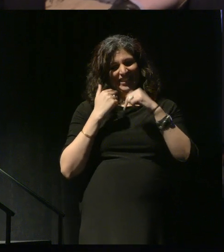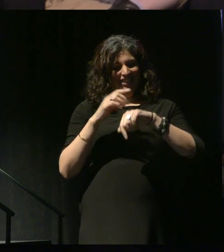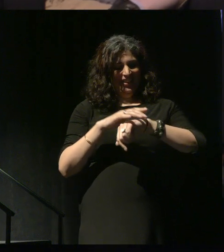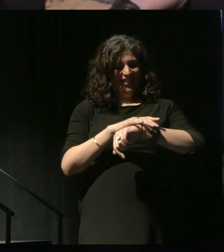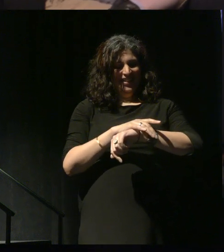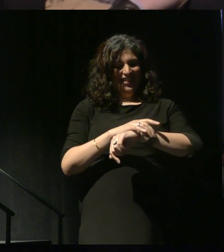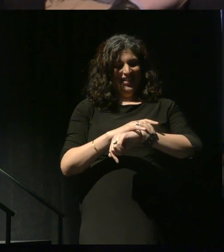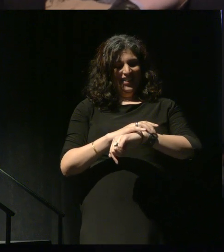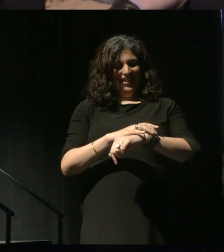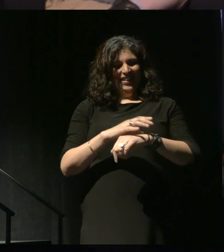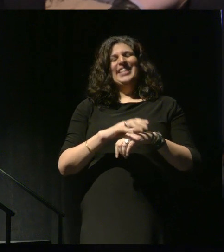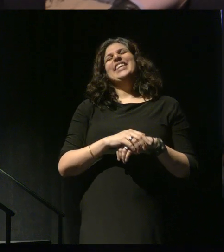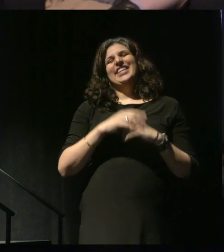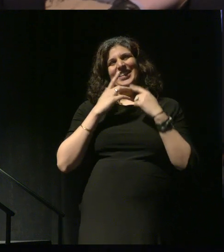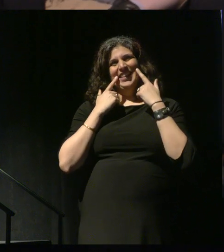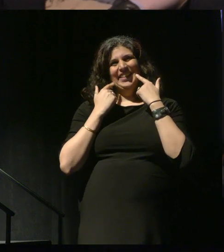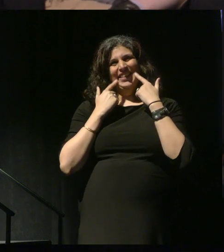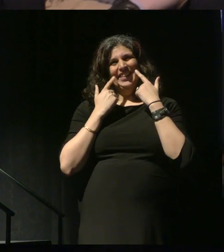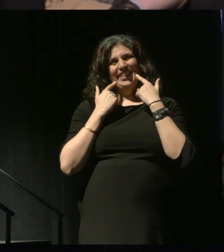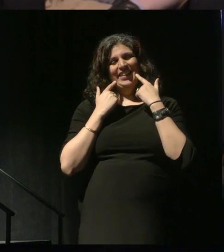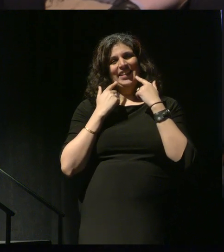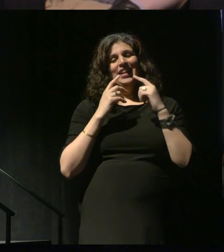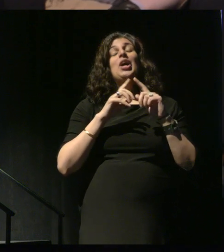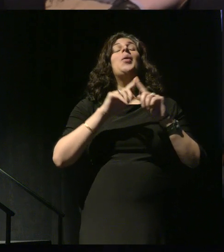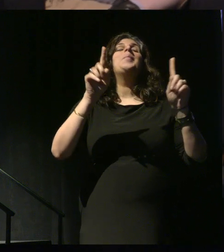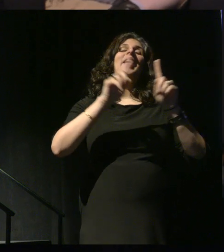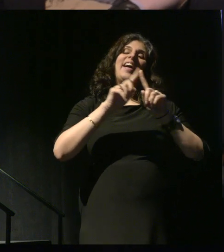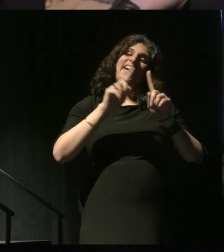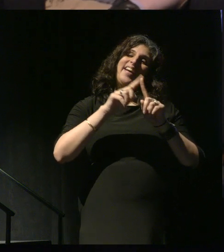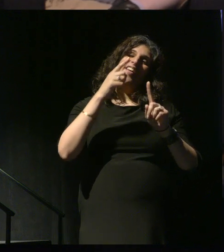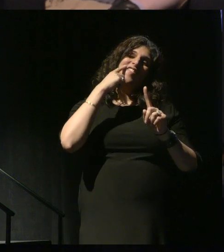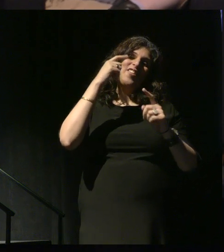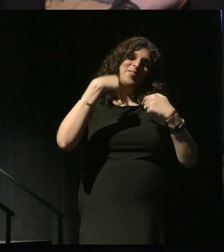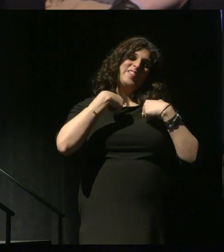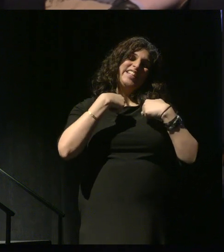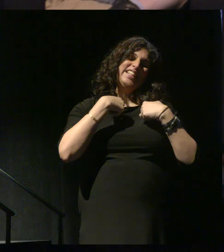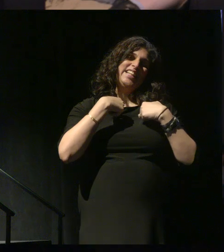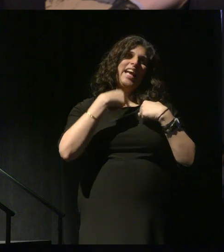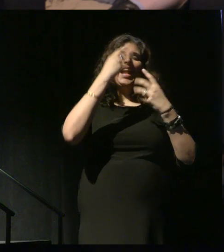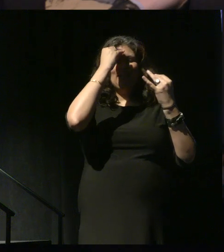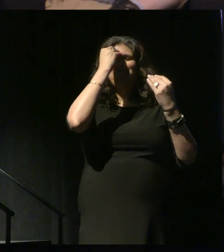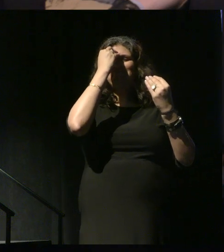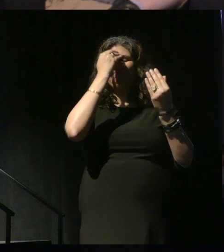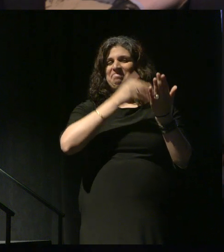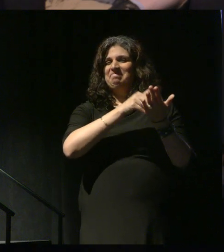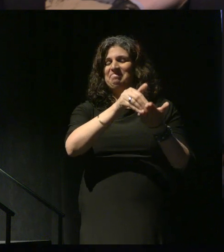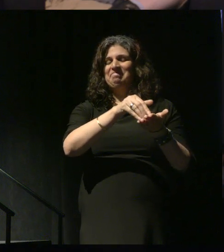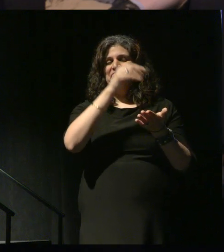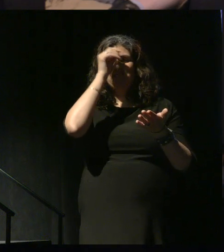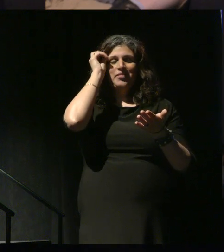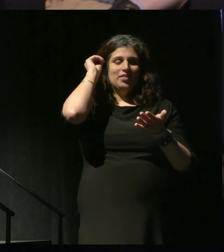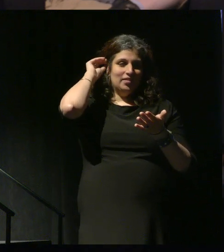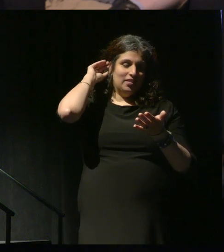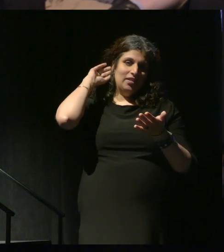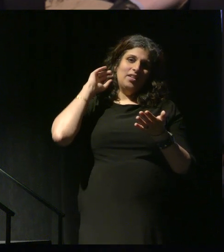But Yeah. But I think for me, right, I think about this a lot because, you know because I'm married to a person